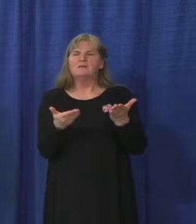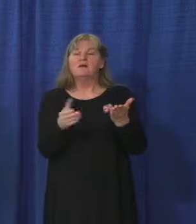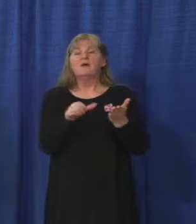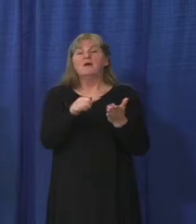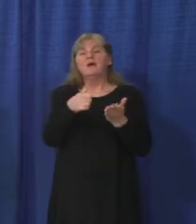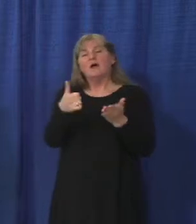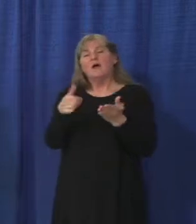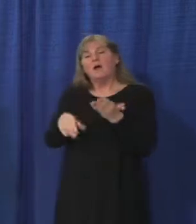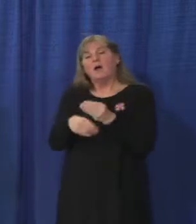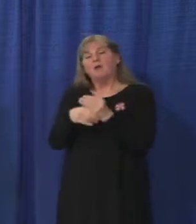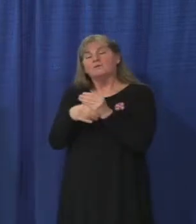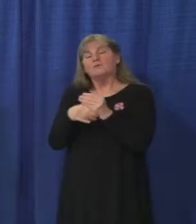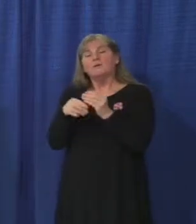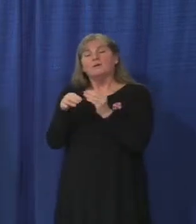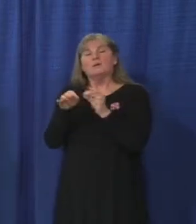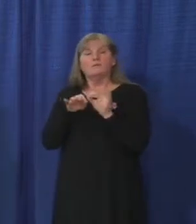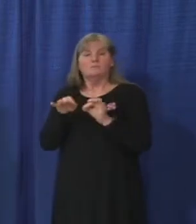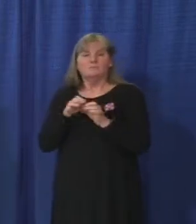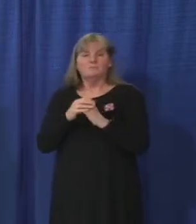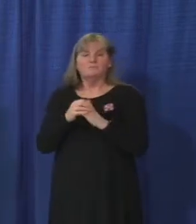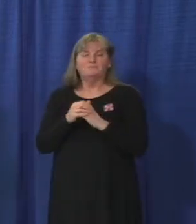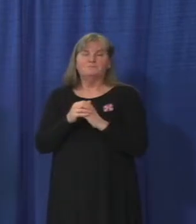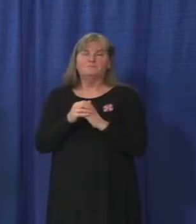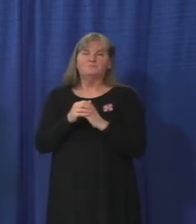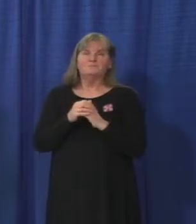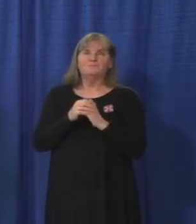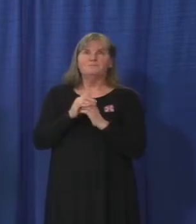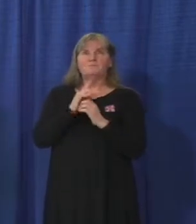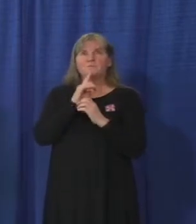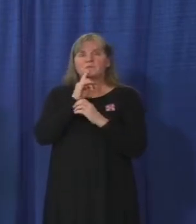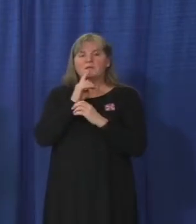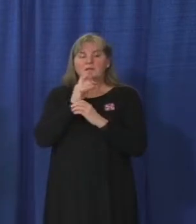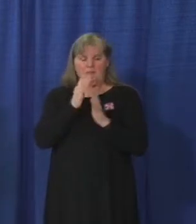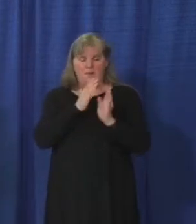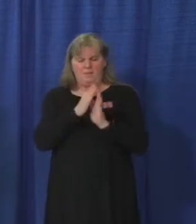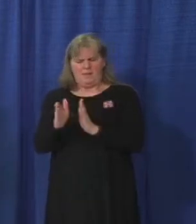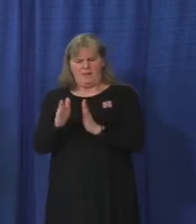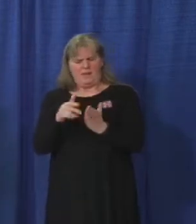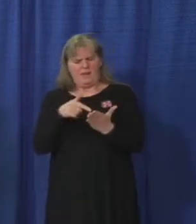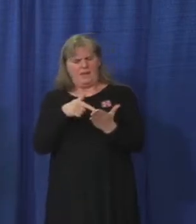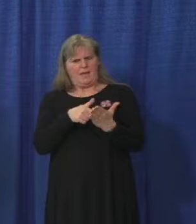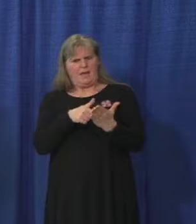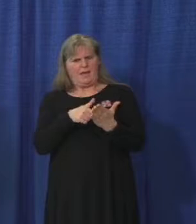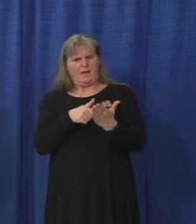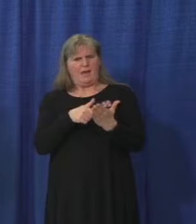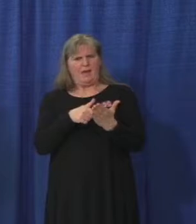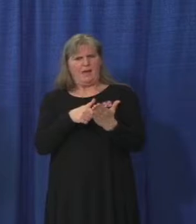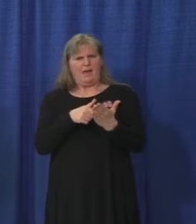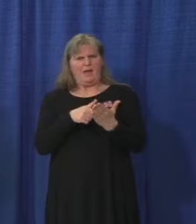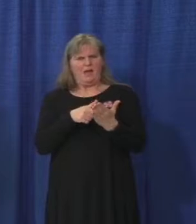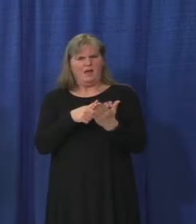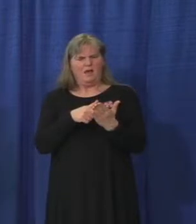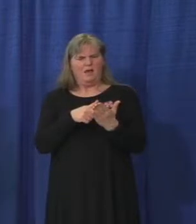this it's not just a plan with a series of items that are not